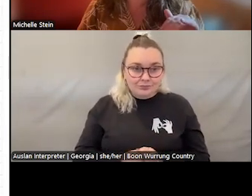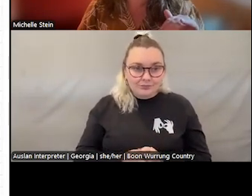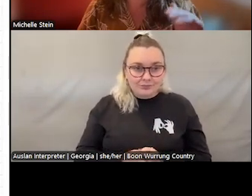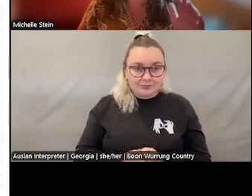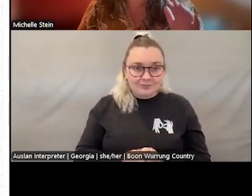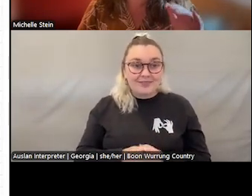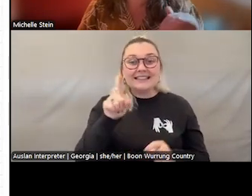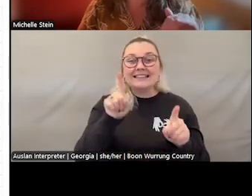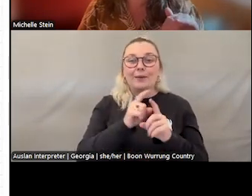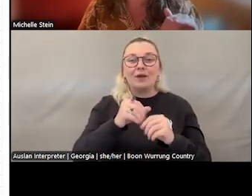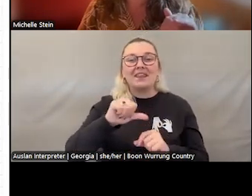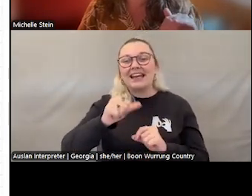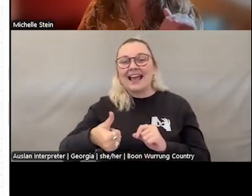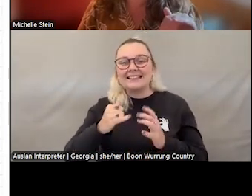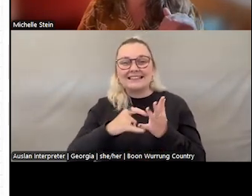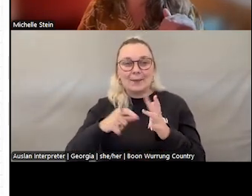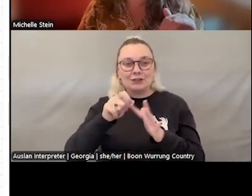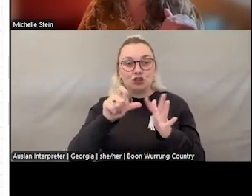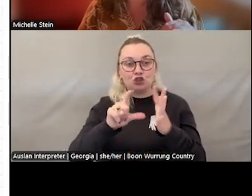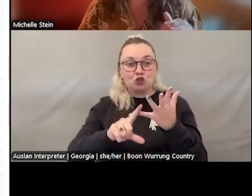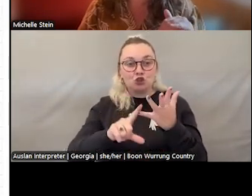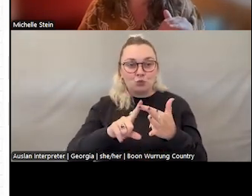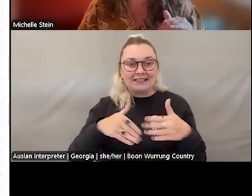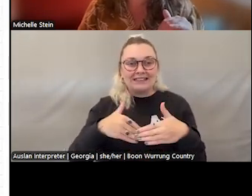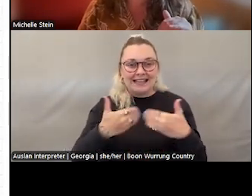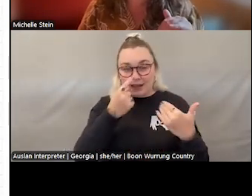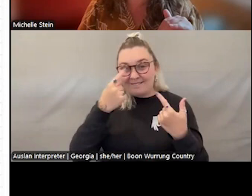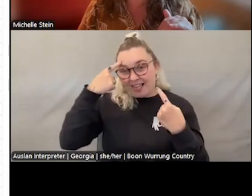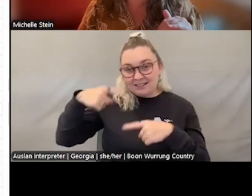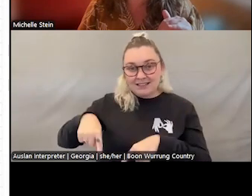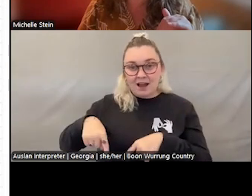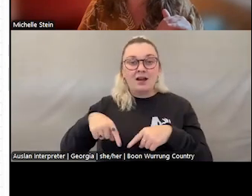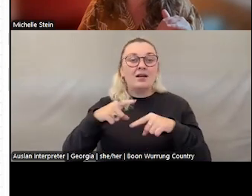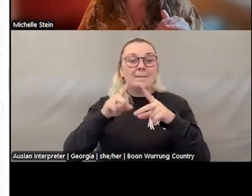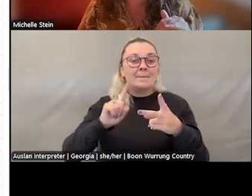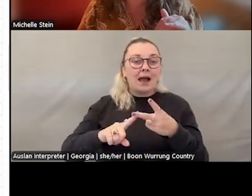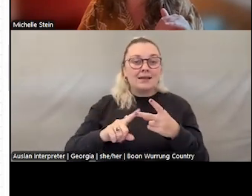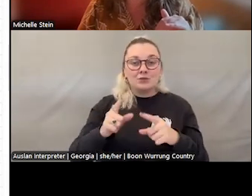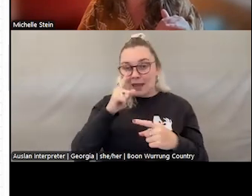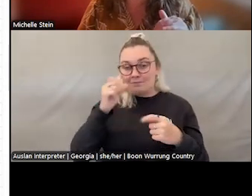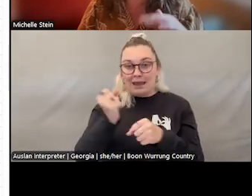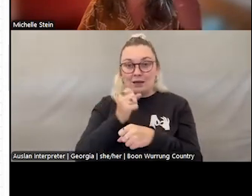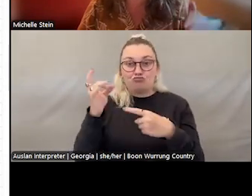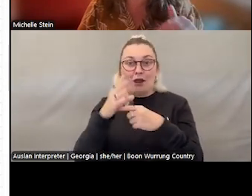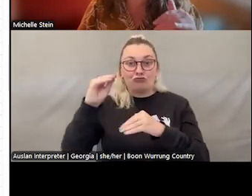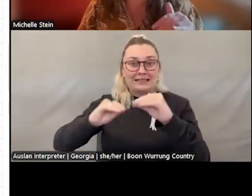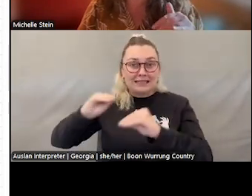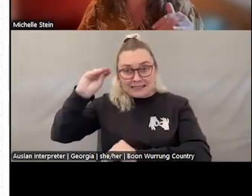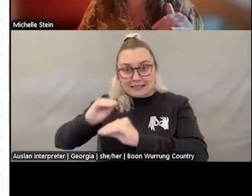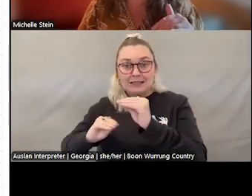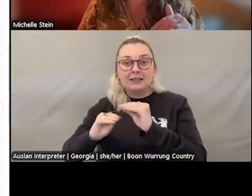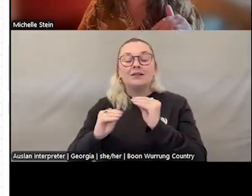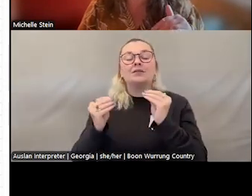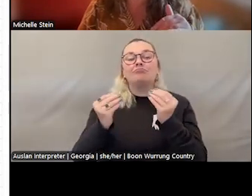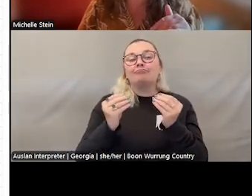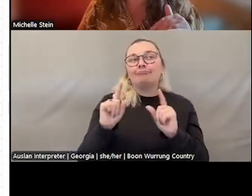here what the next step, you can filter it and also obviously prioritise existing supporters with